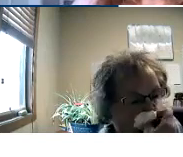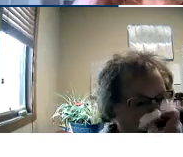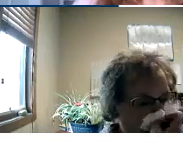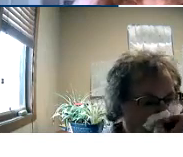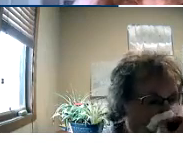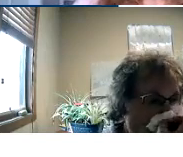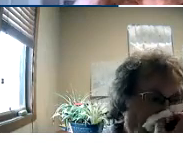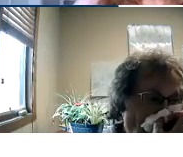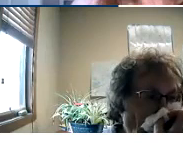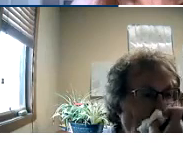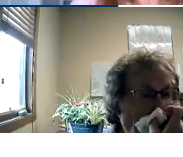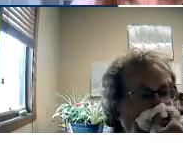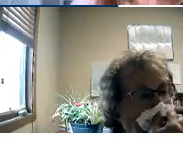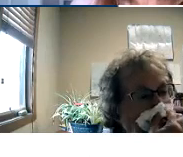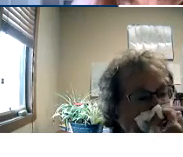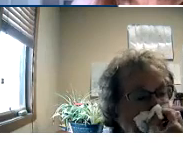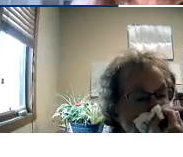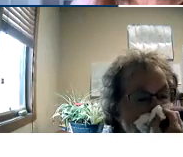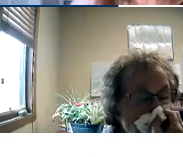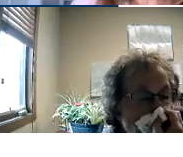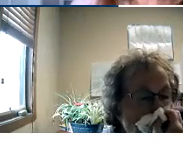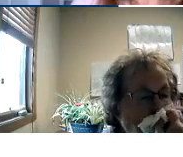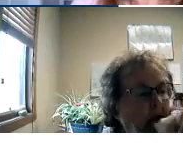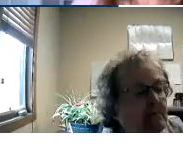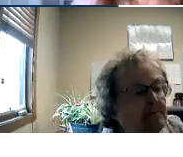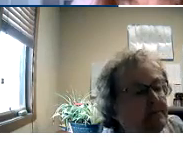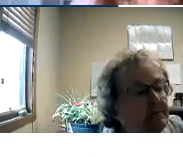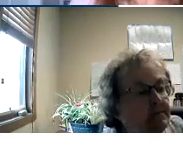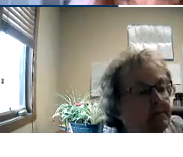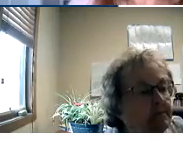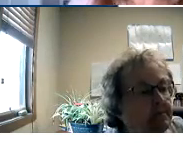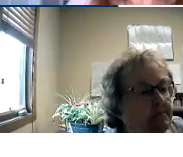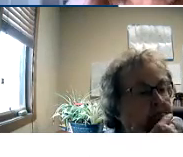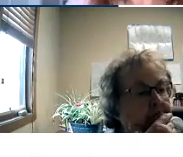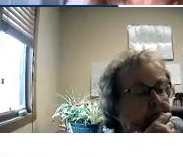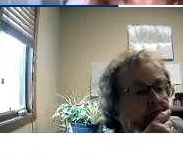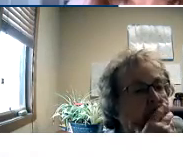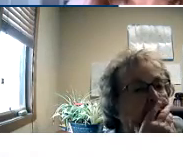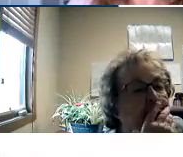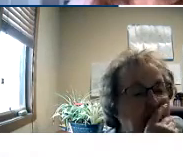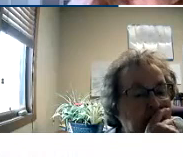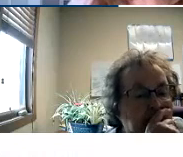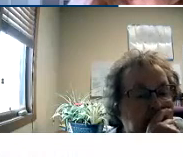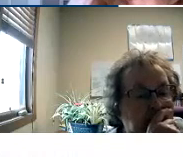In that, you're also submitting 245 D policies that meet the 245D and I use this term 245 D. 67 00:02:23,990 --> 00:02:25,760 That's actually a Minnesota Statutes,